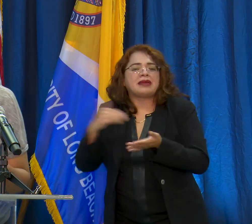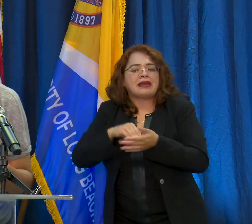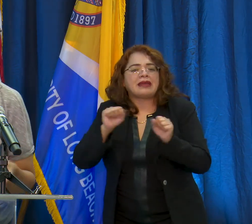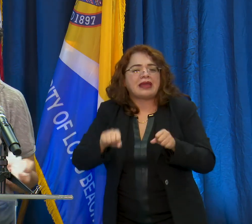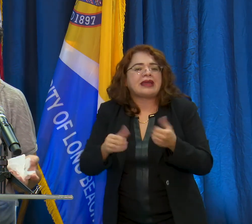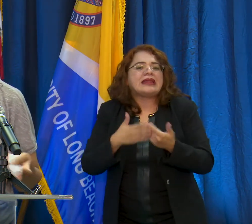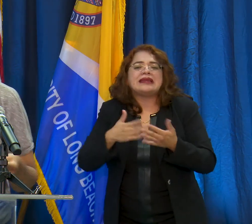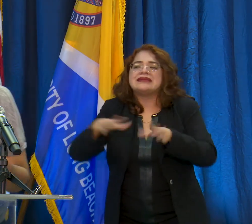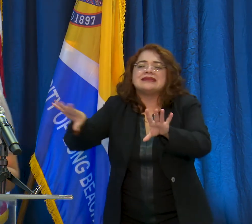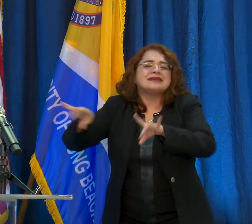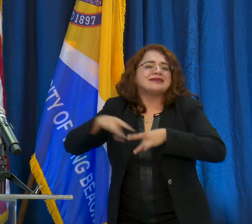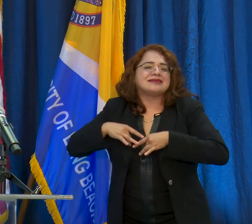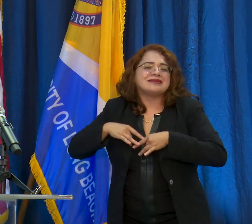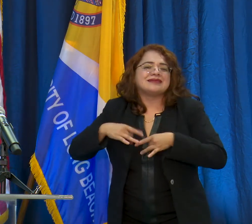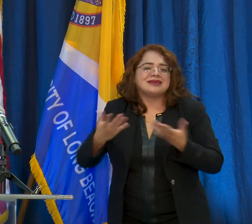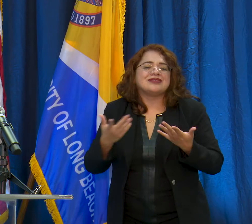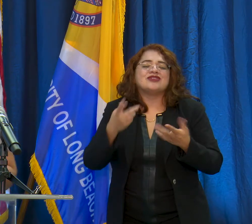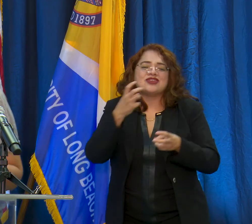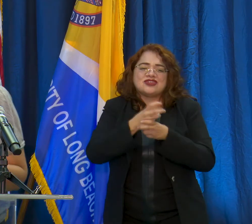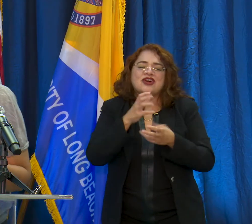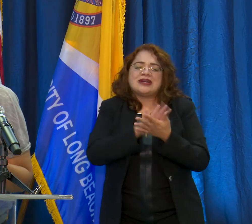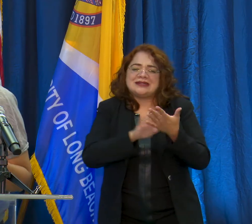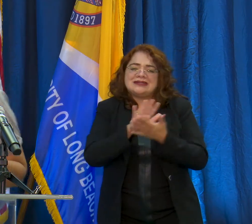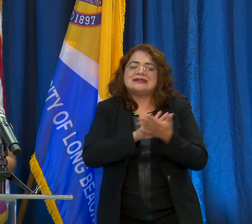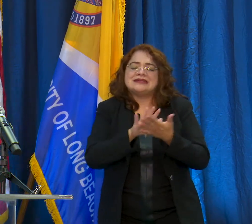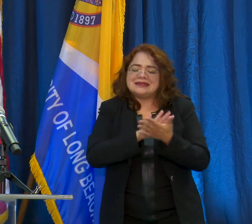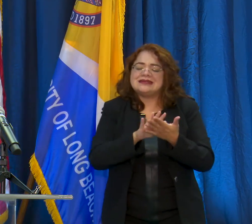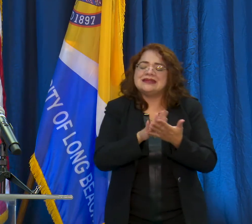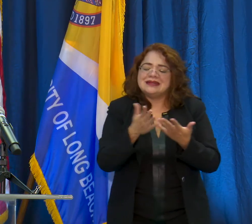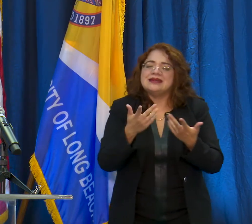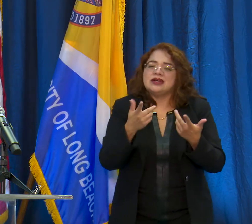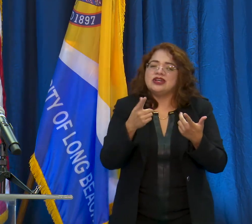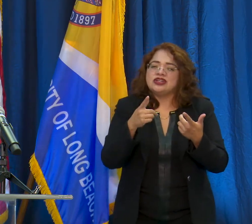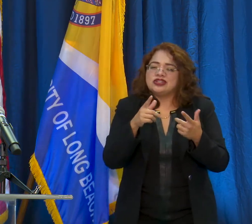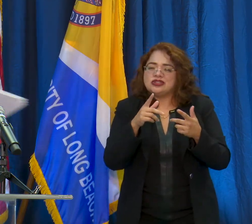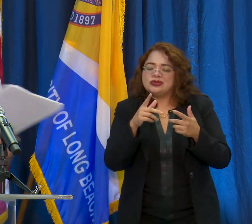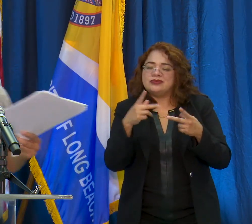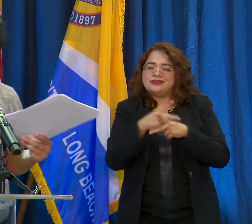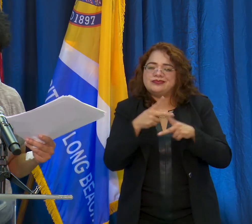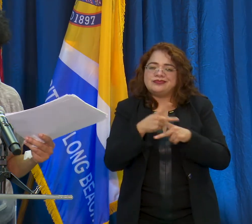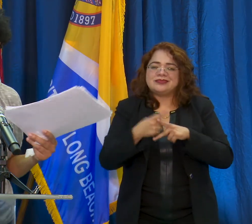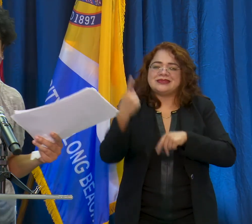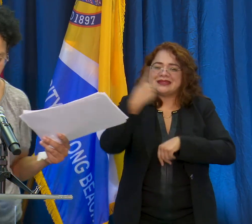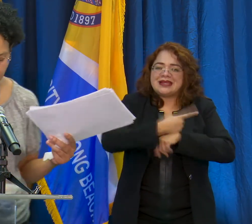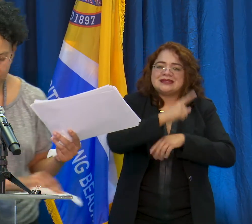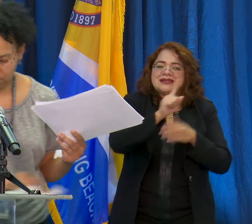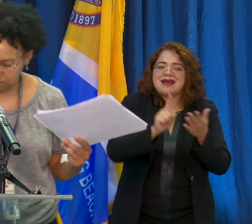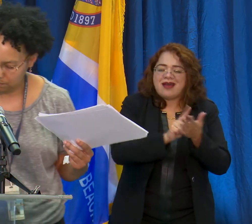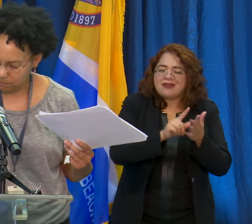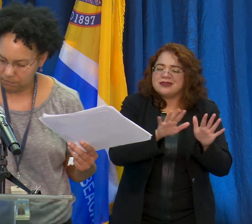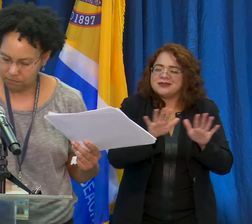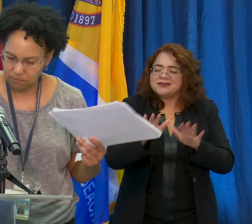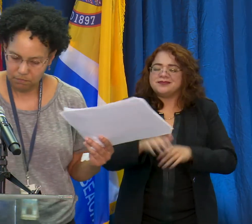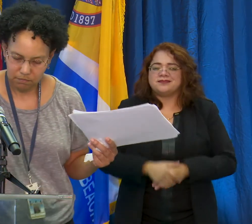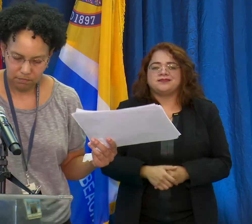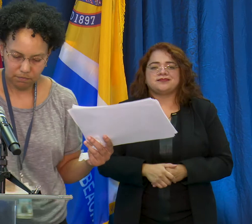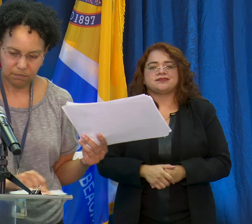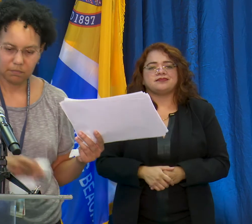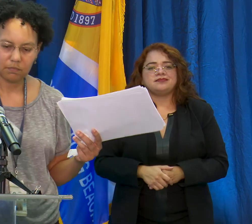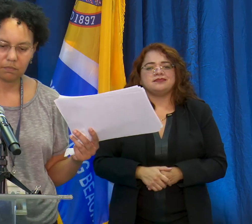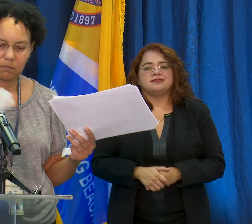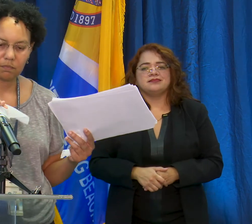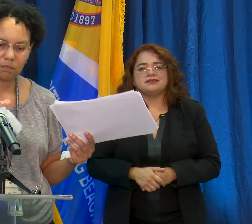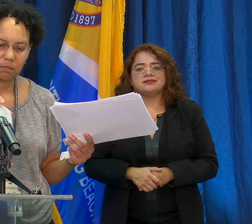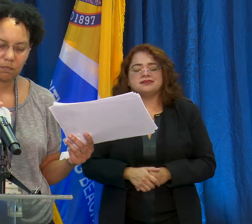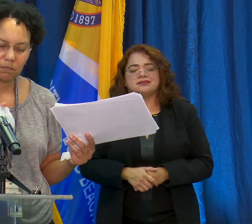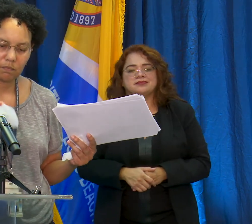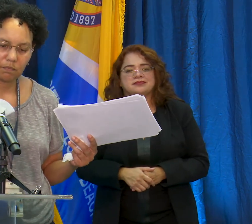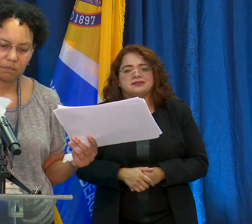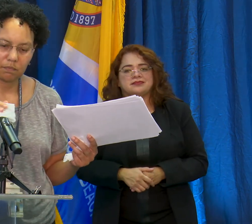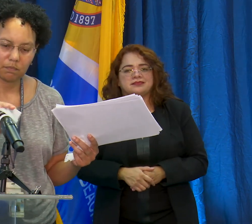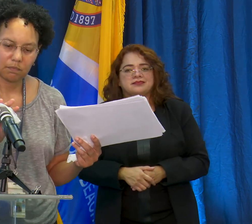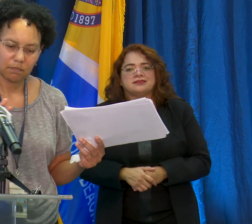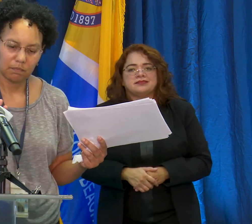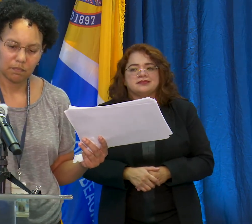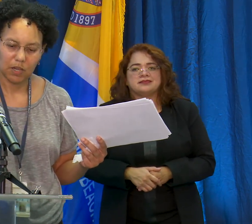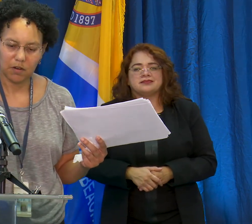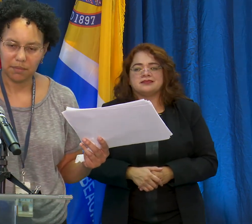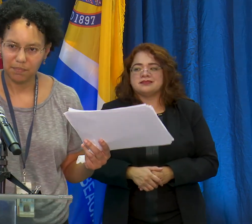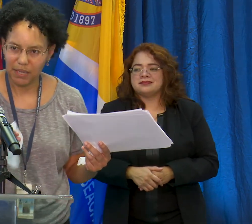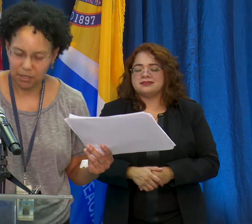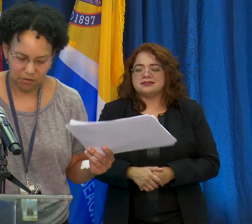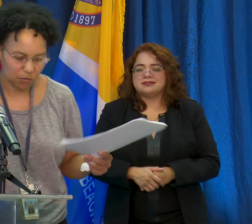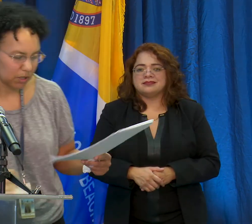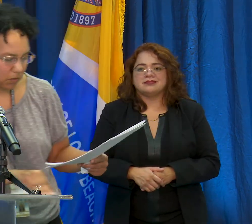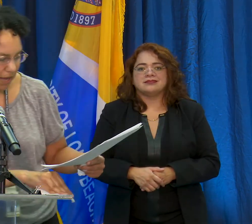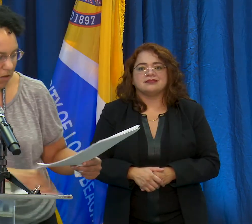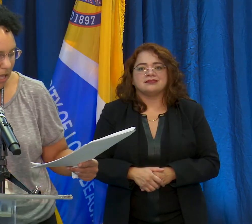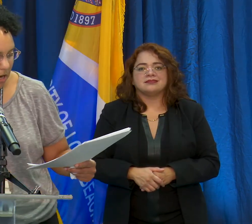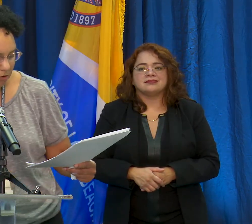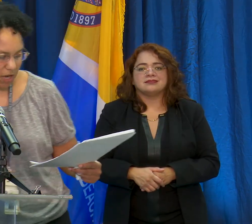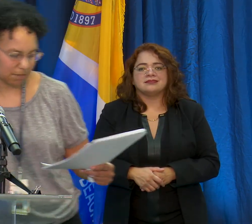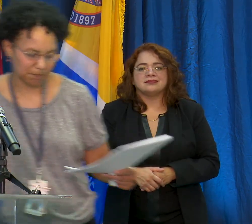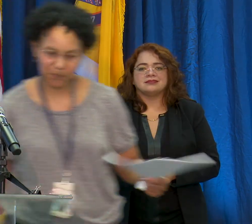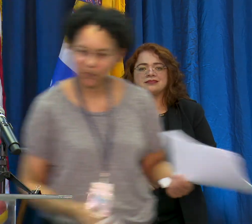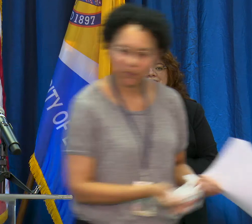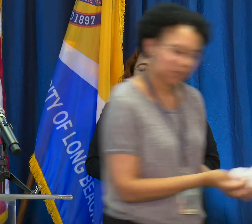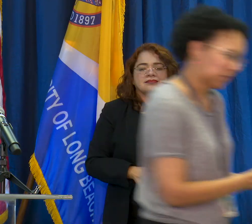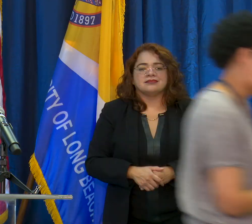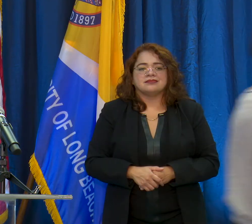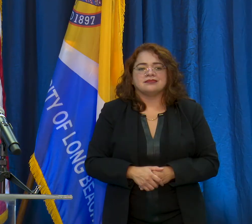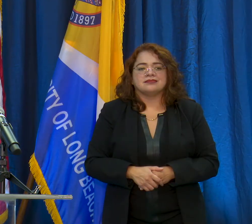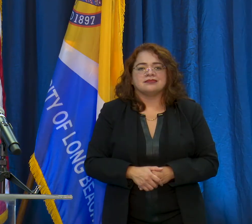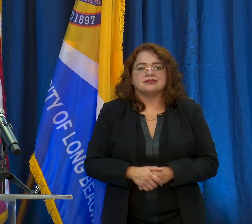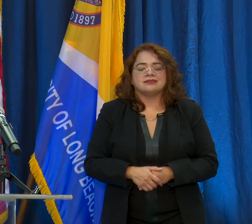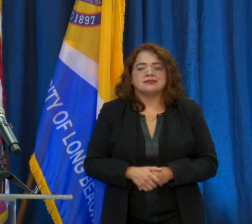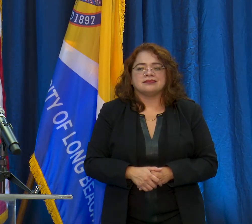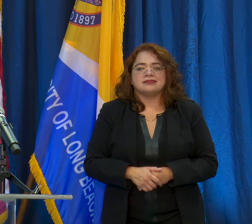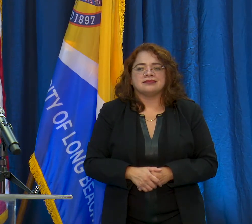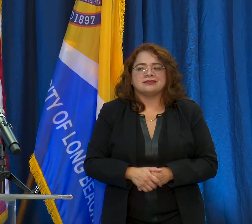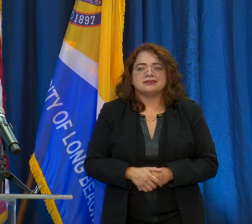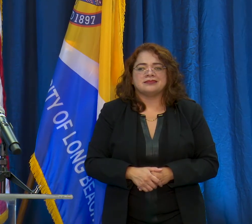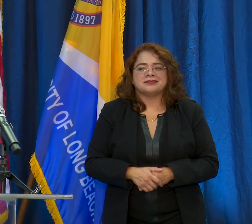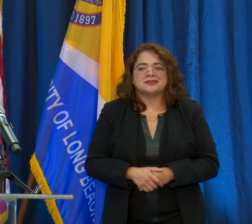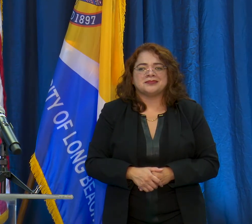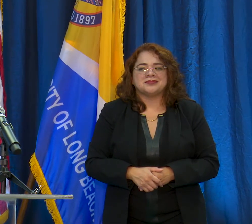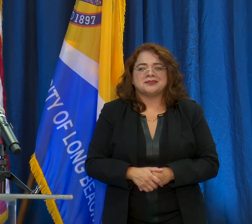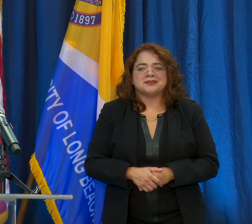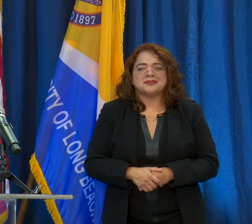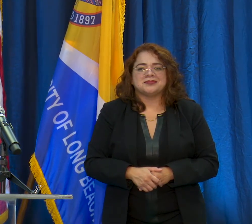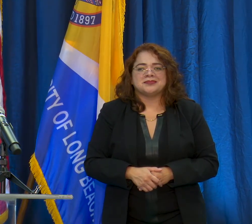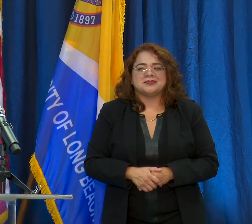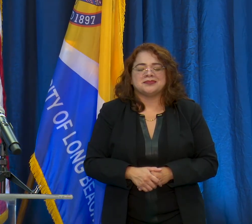questions, and now we will have Spanish translation.